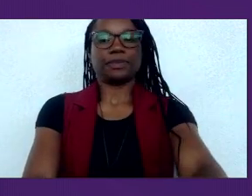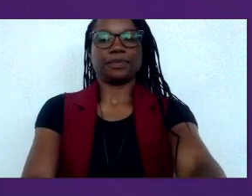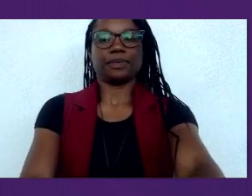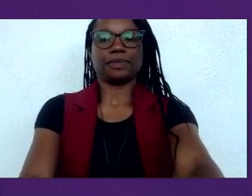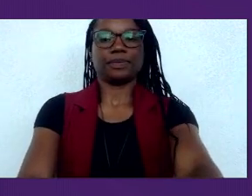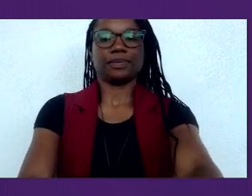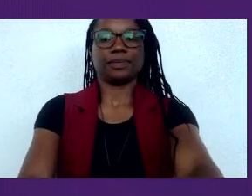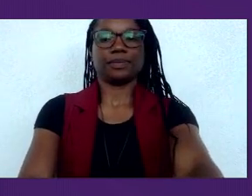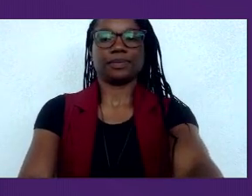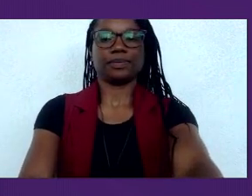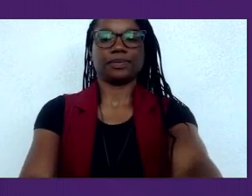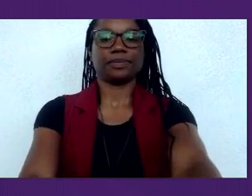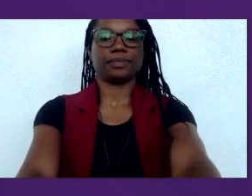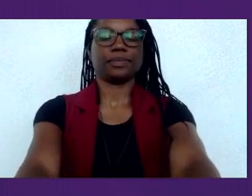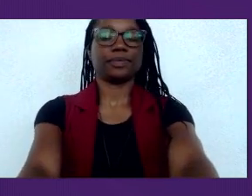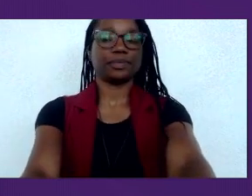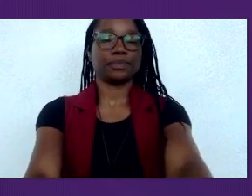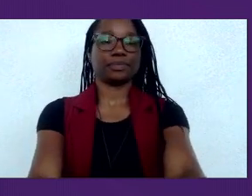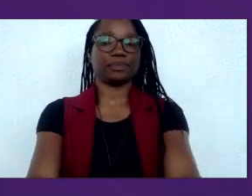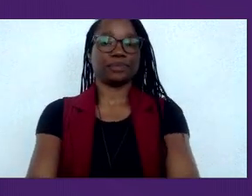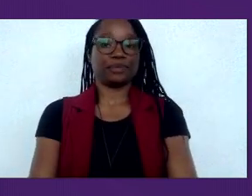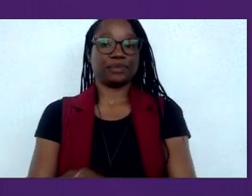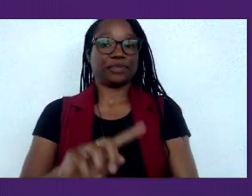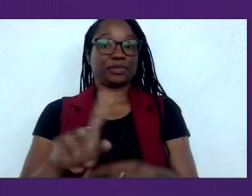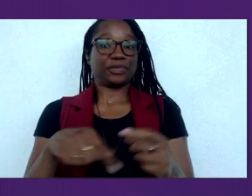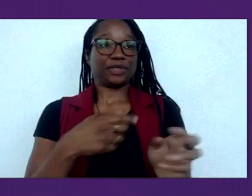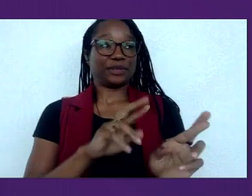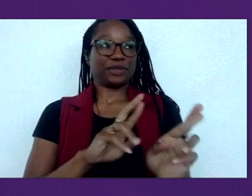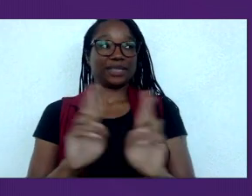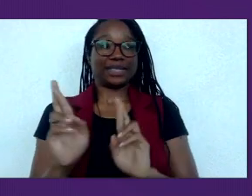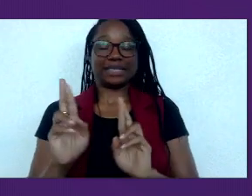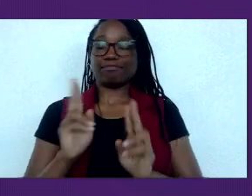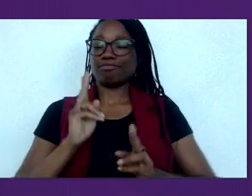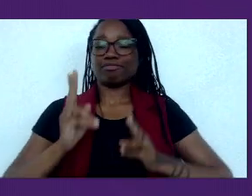And when you're ready - no rush, when you're ready, let's look at step two.